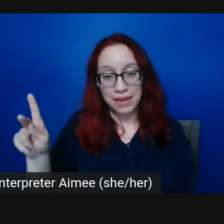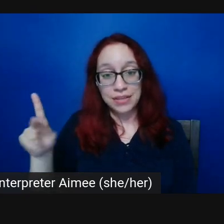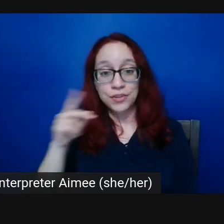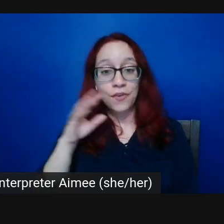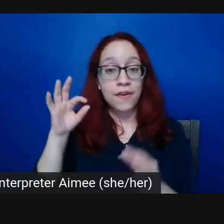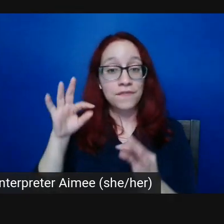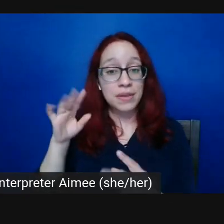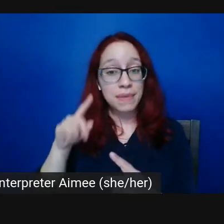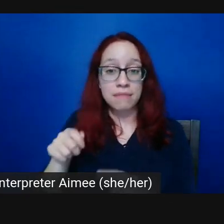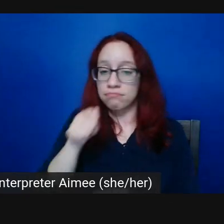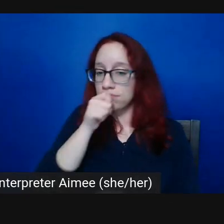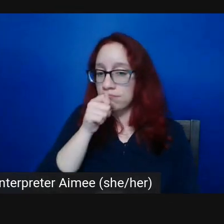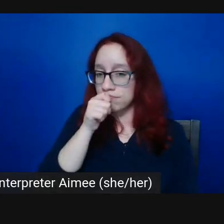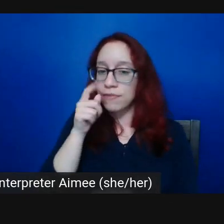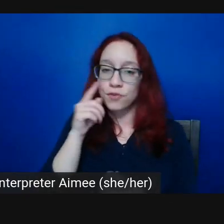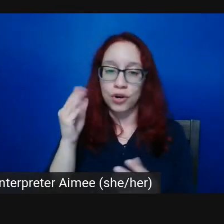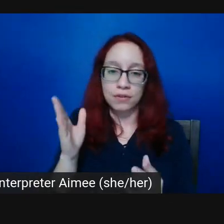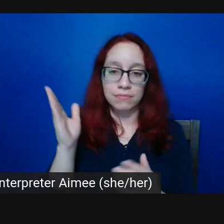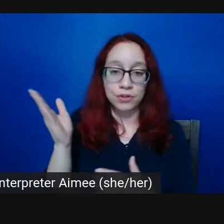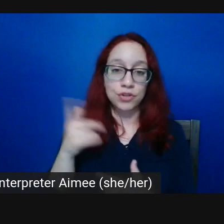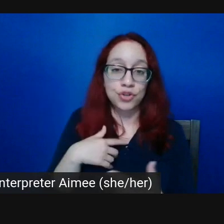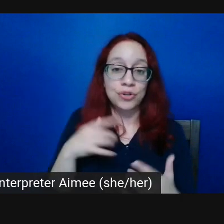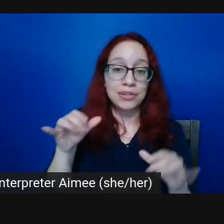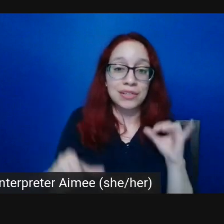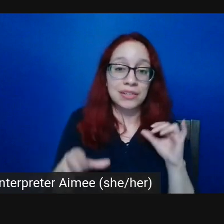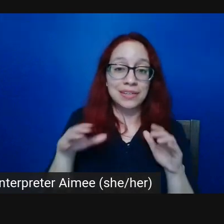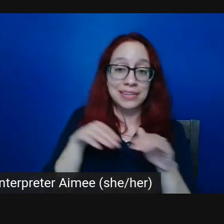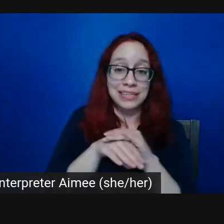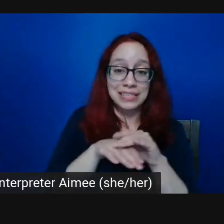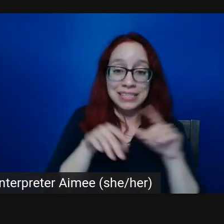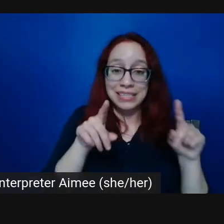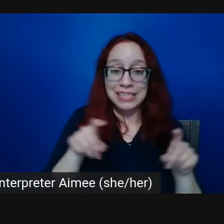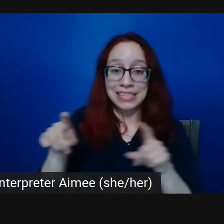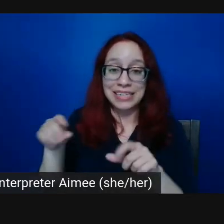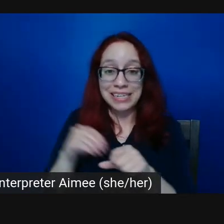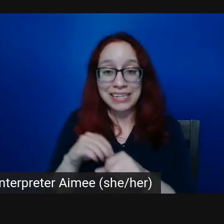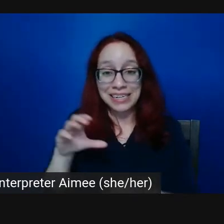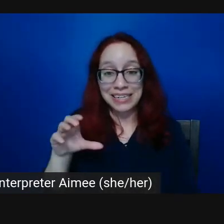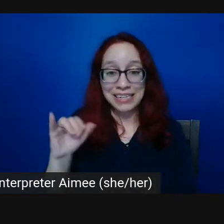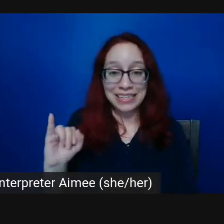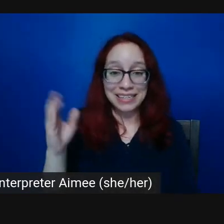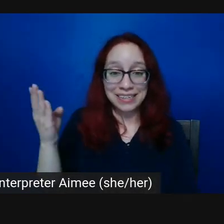We're going to have you stay tuned for accessibility testing in the CI/CD process.